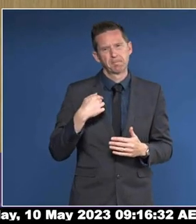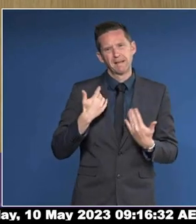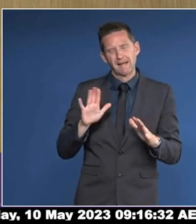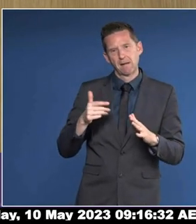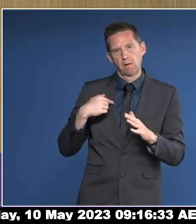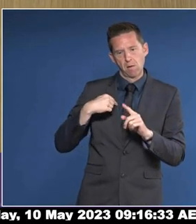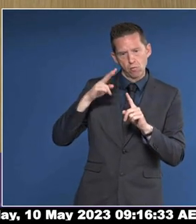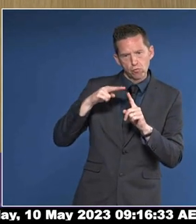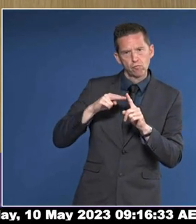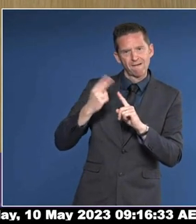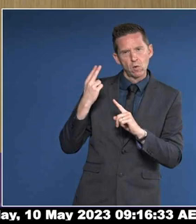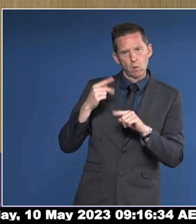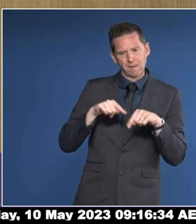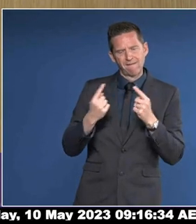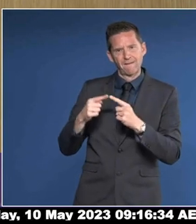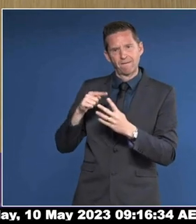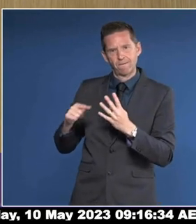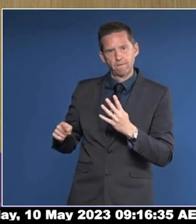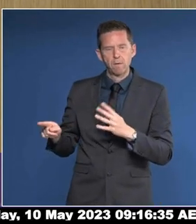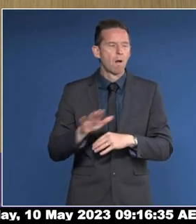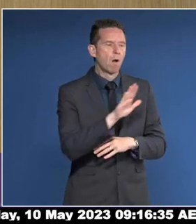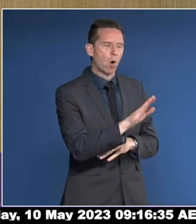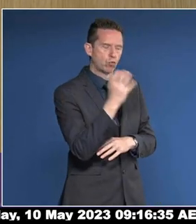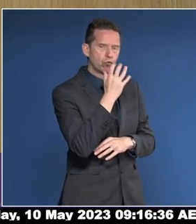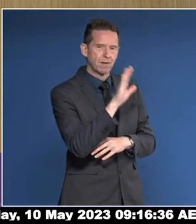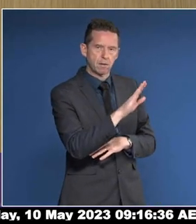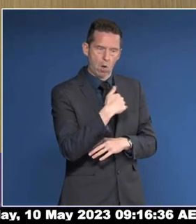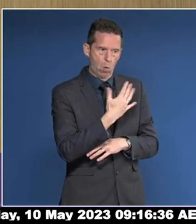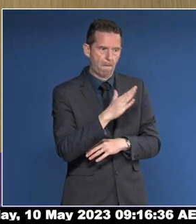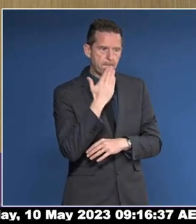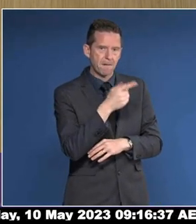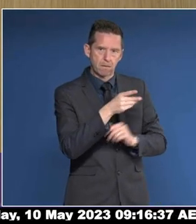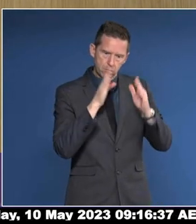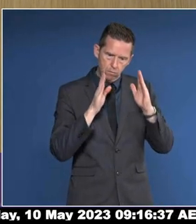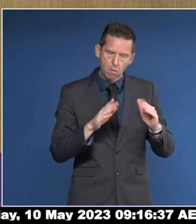I just want to concentrate on what you've put in paragraph 5 and why you've